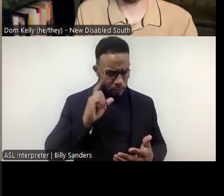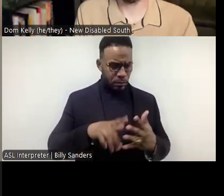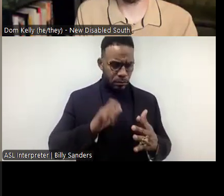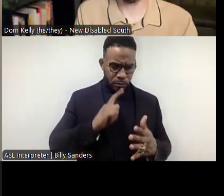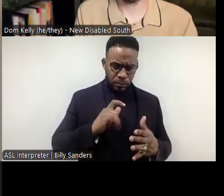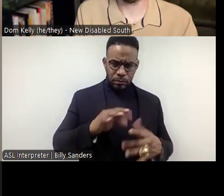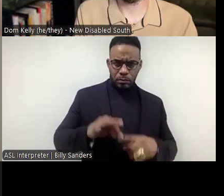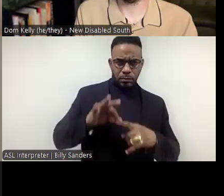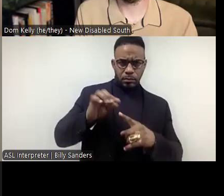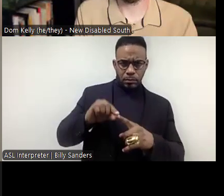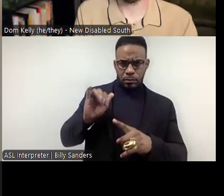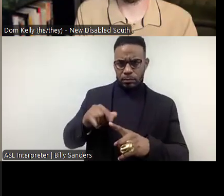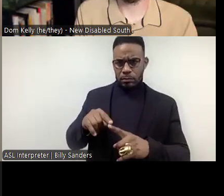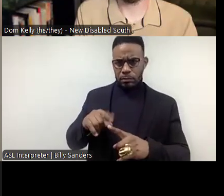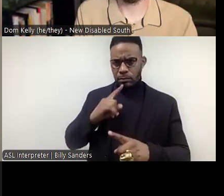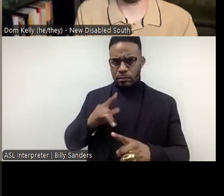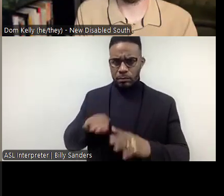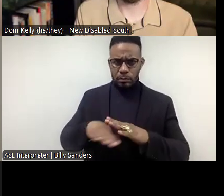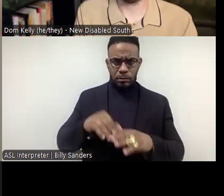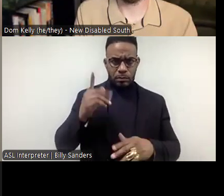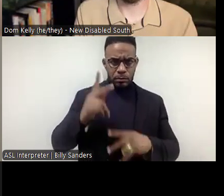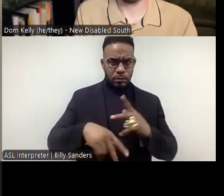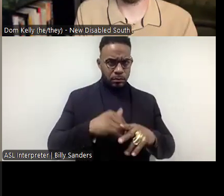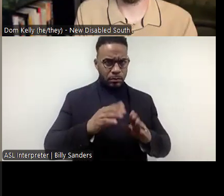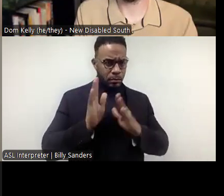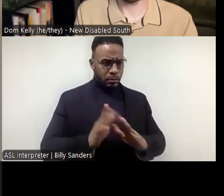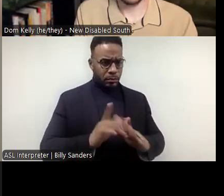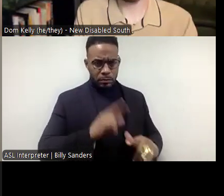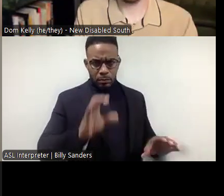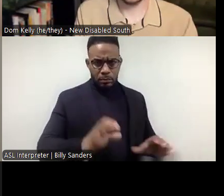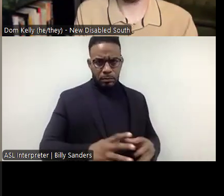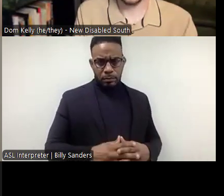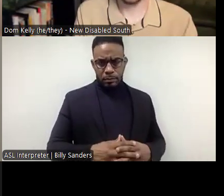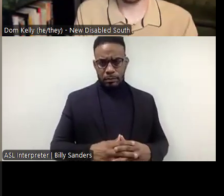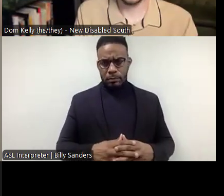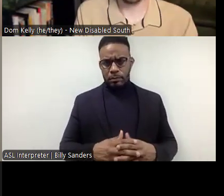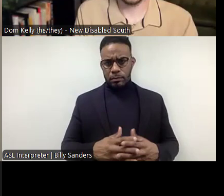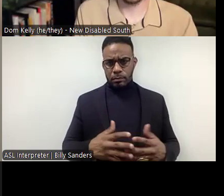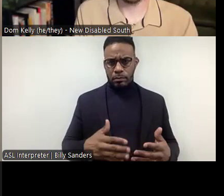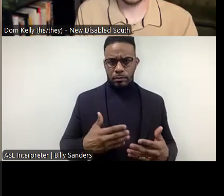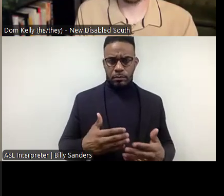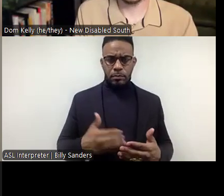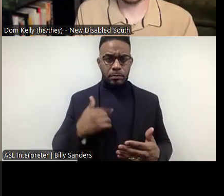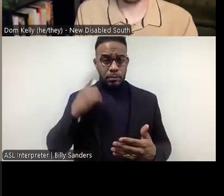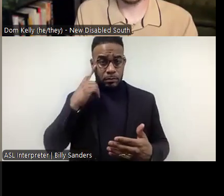something a little bit different which is I think there can be an assumption that there's basically one